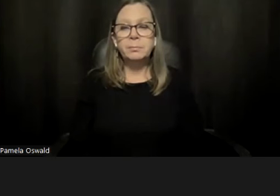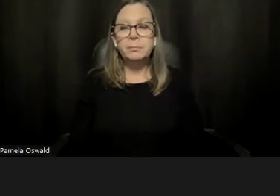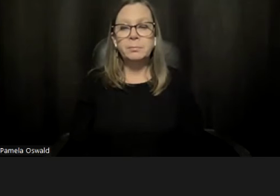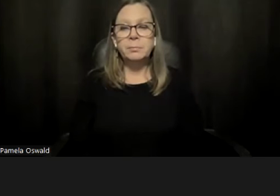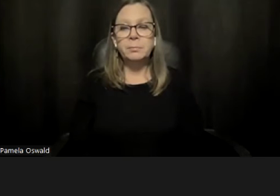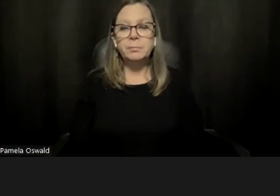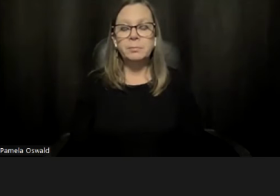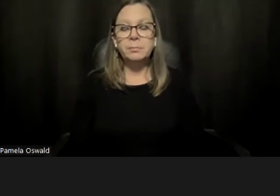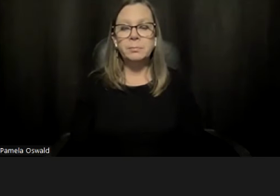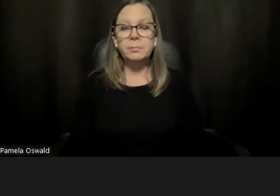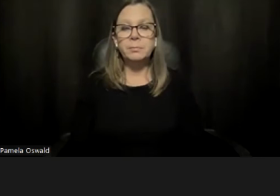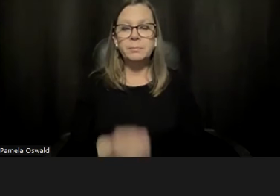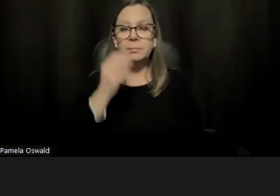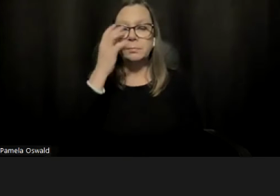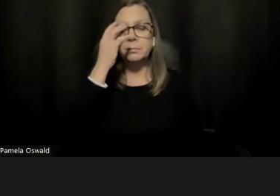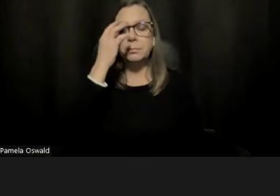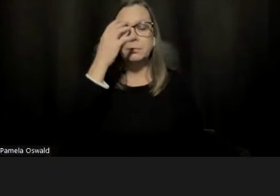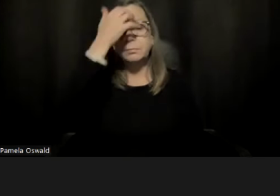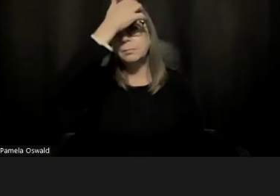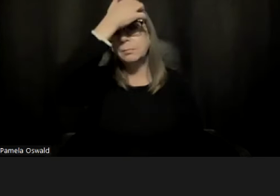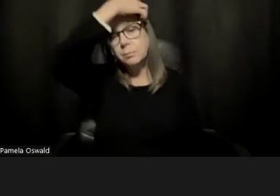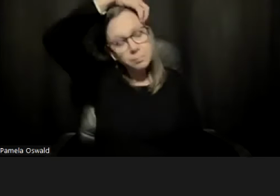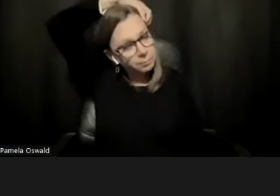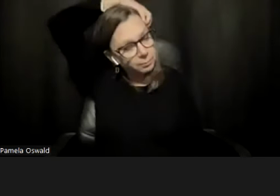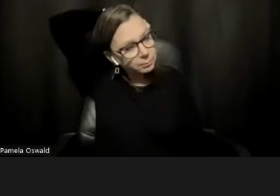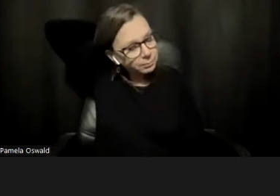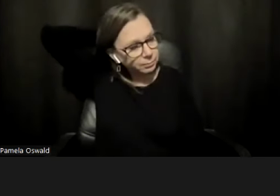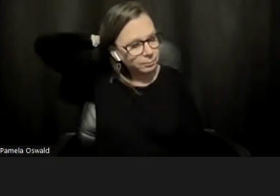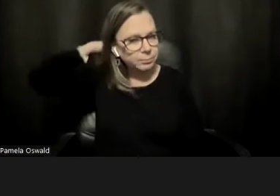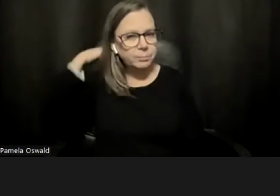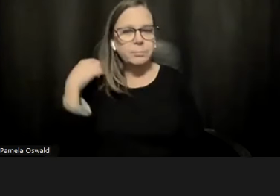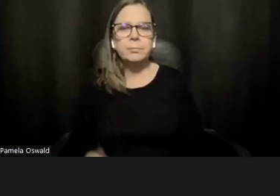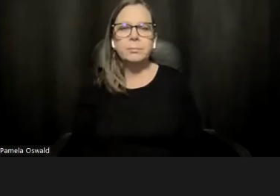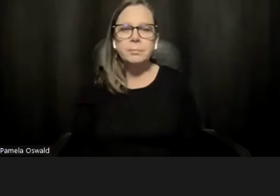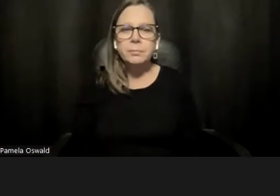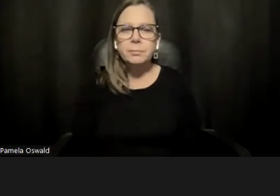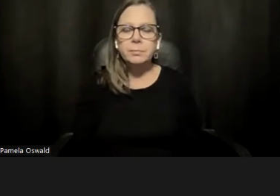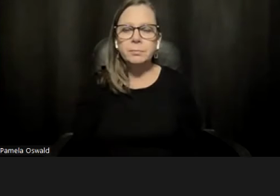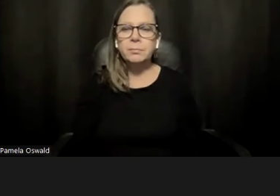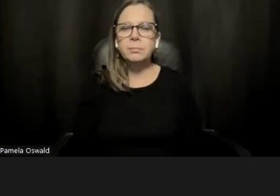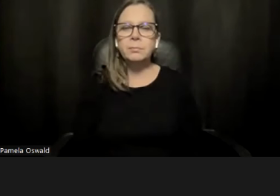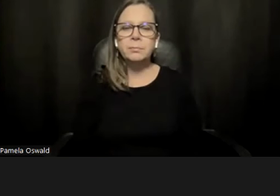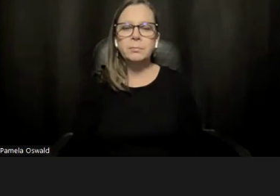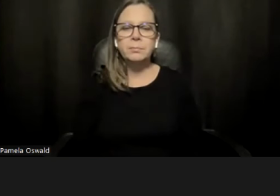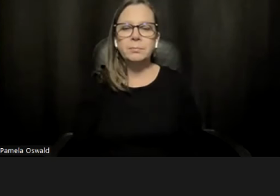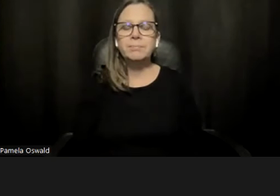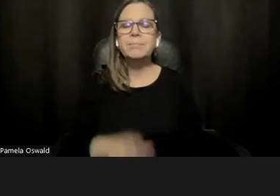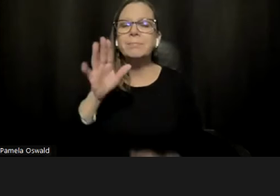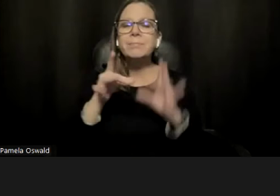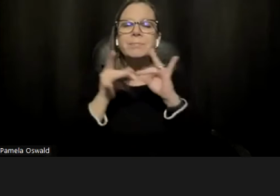This is Connie.